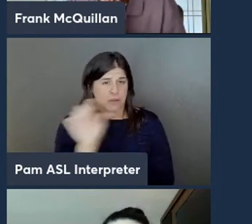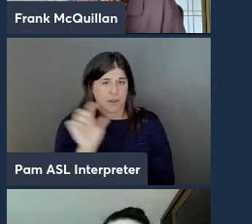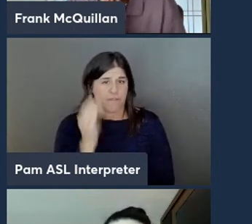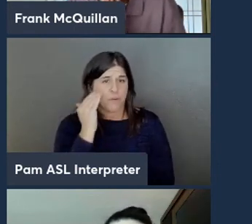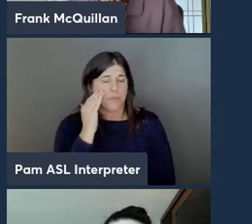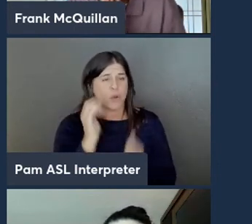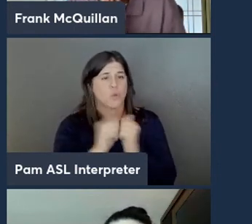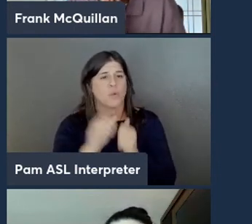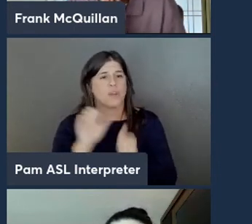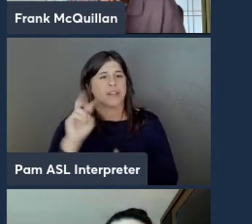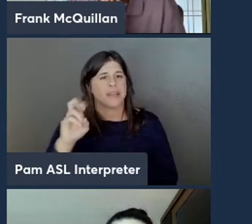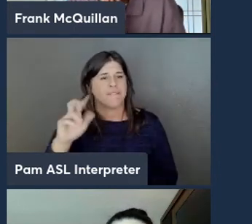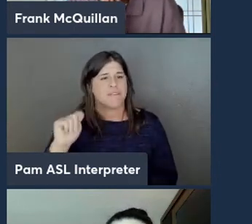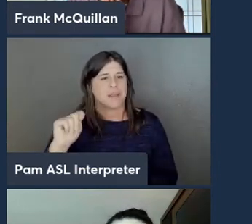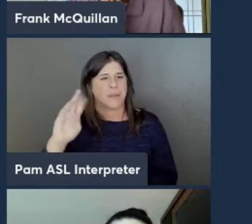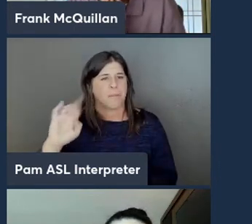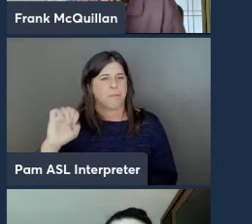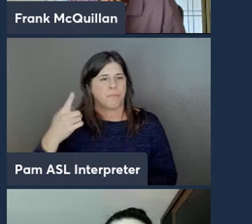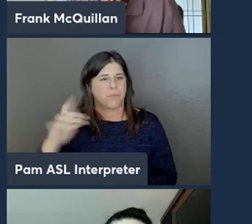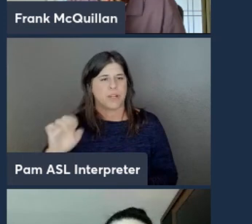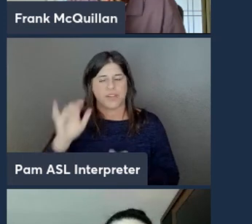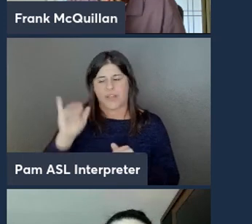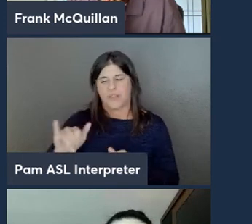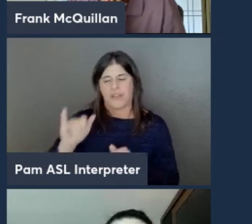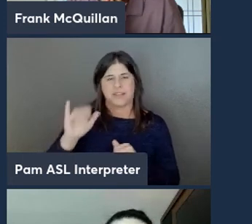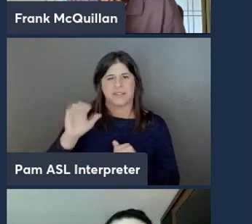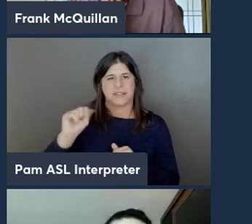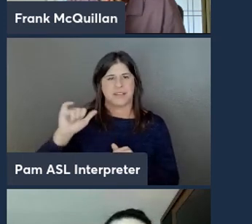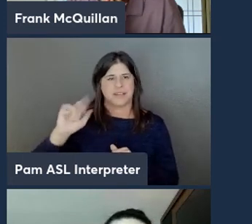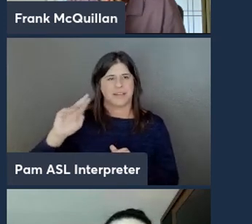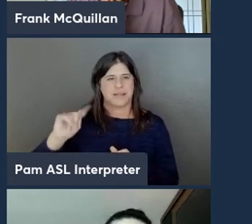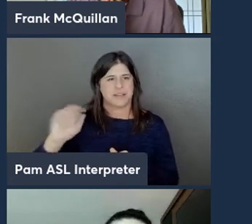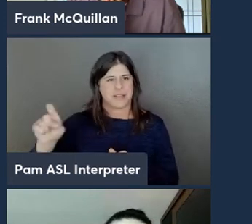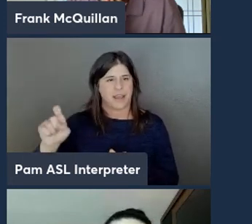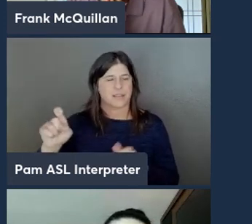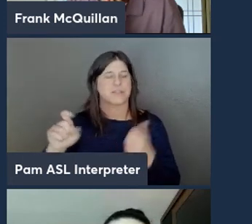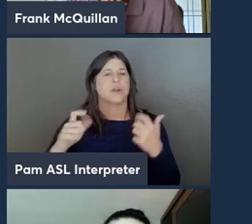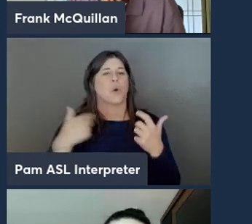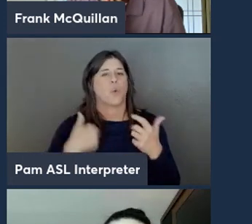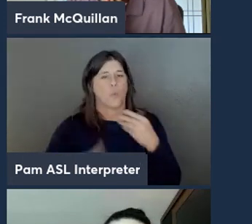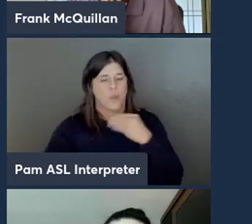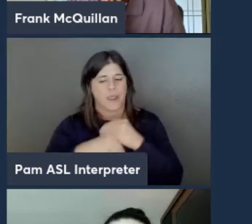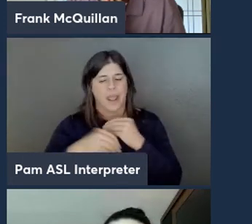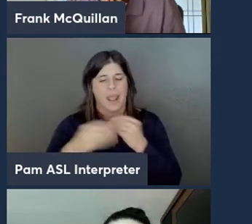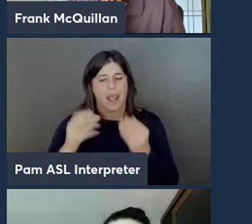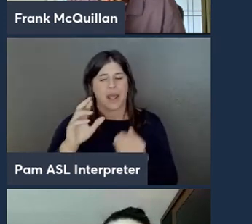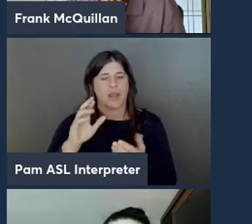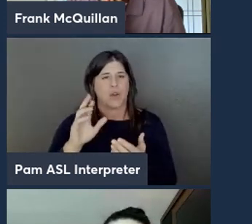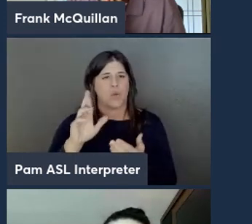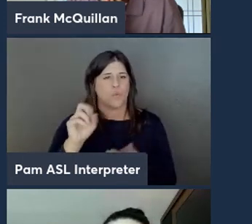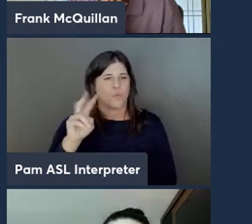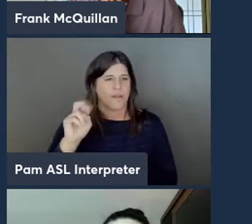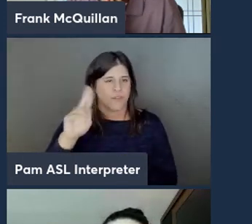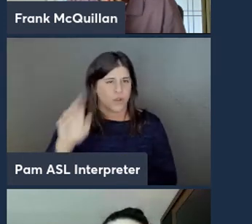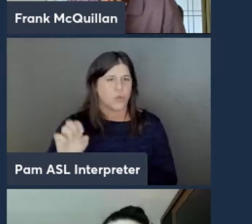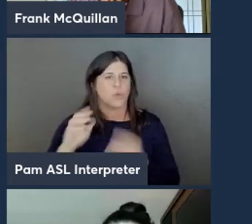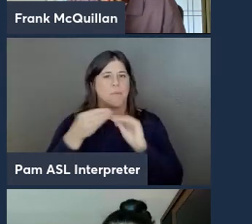you'll notice that this is the EventBridge syntax. We add the revenue metric here and we go ahead and create our experiment.